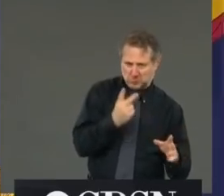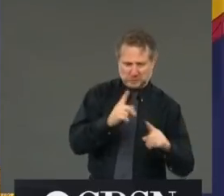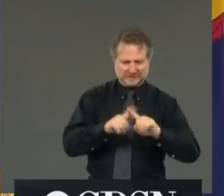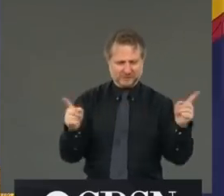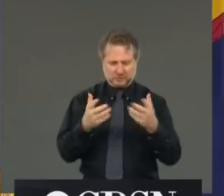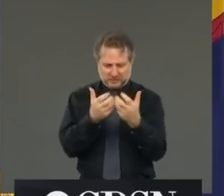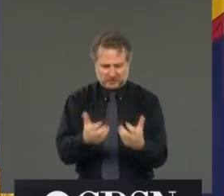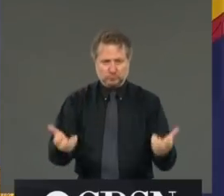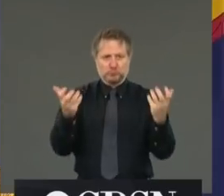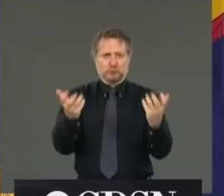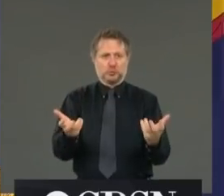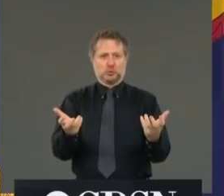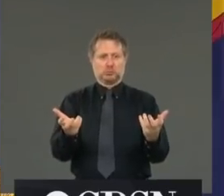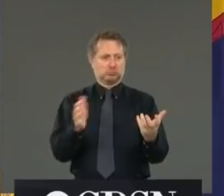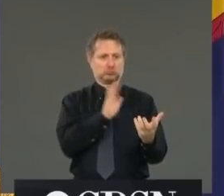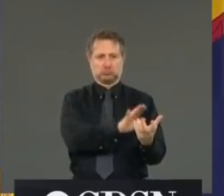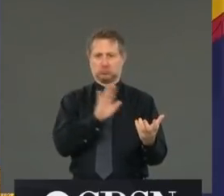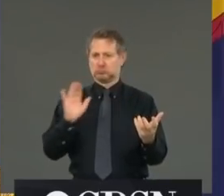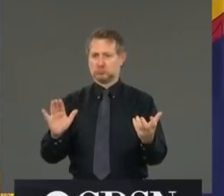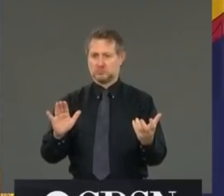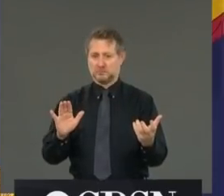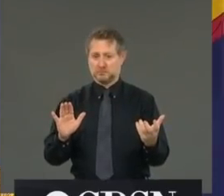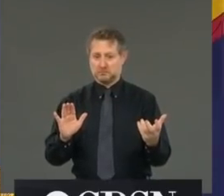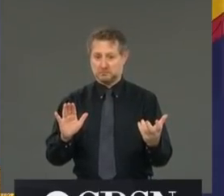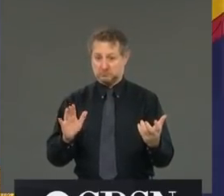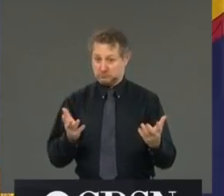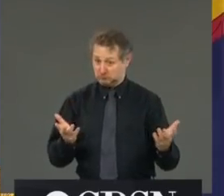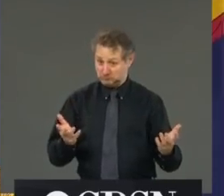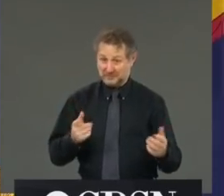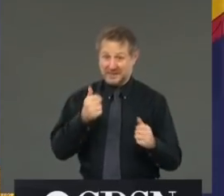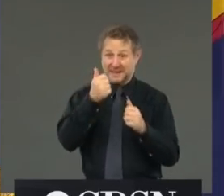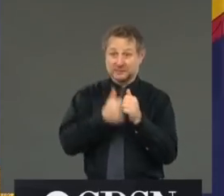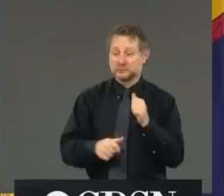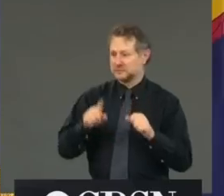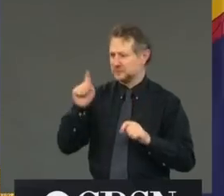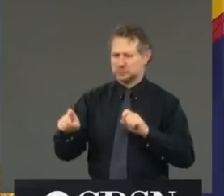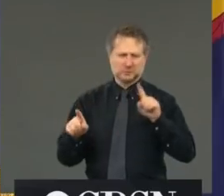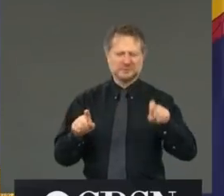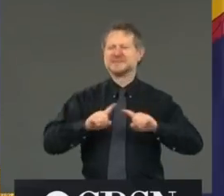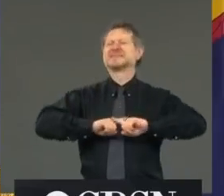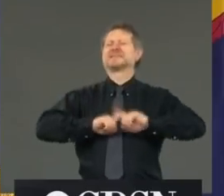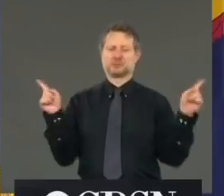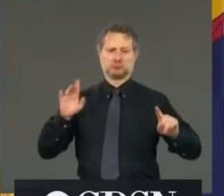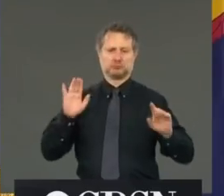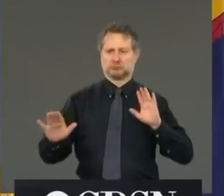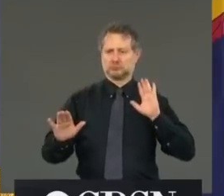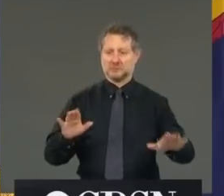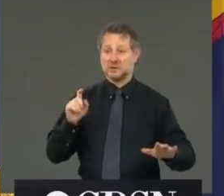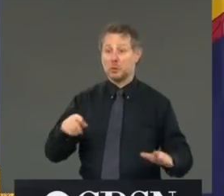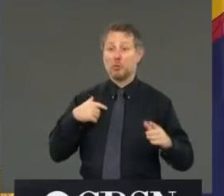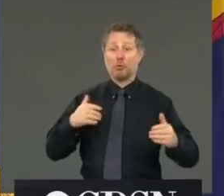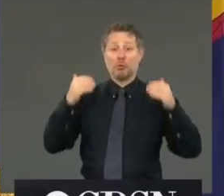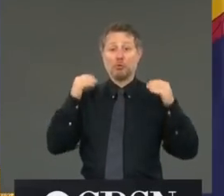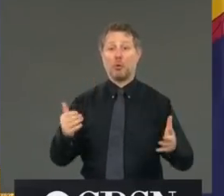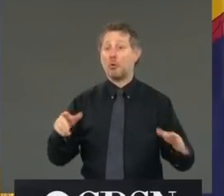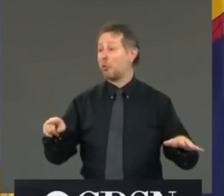DEATHS FROM COVID ARE "X." THERE'S A SECOND CATEGORY OF